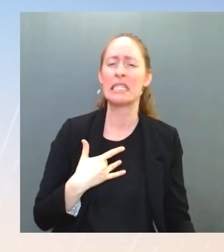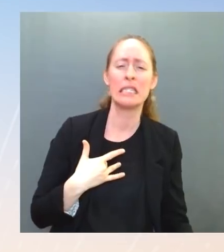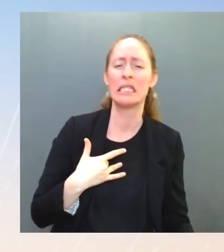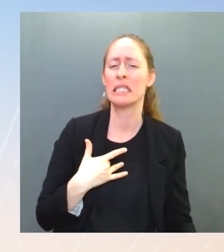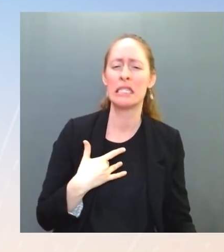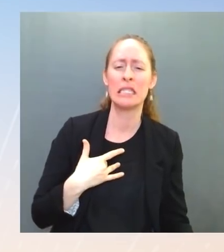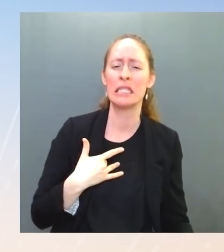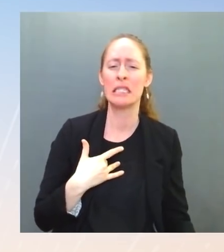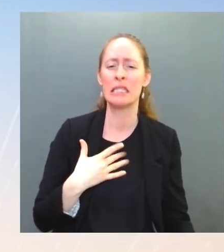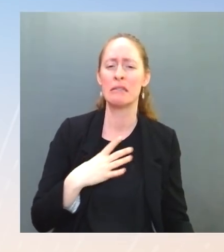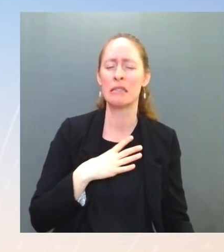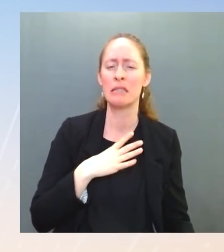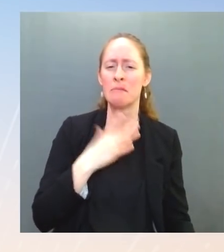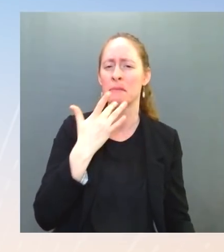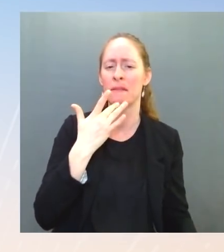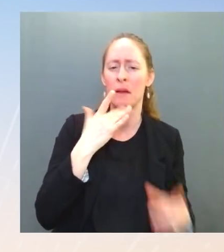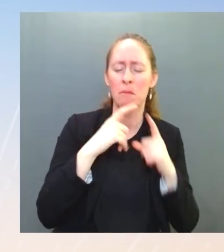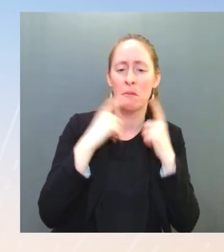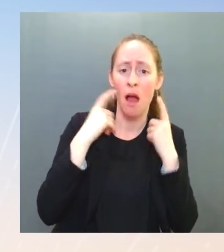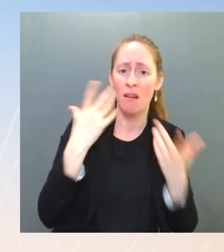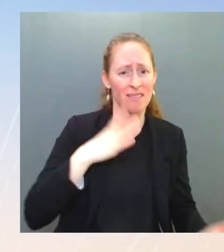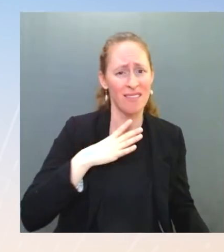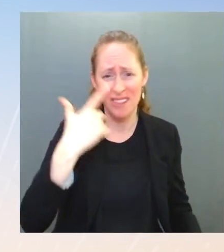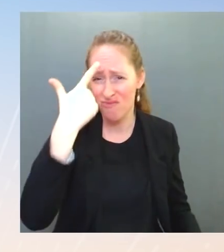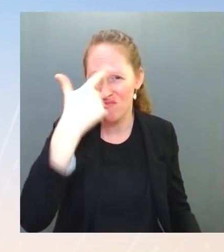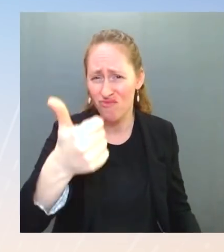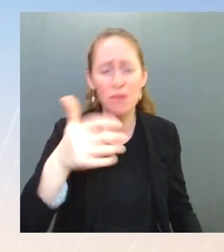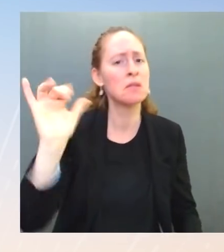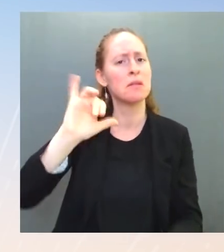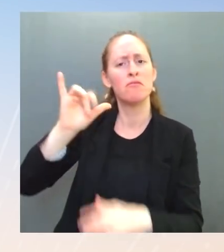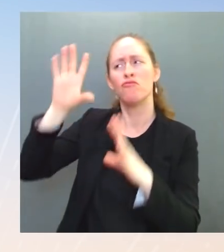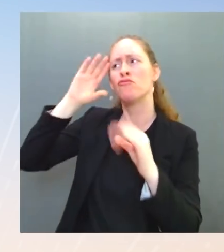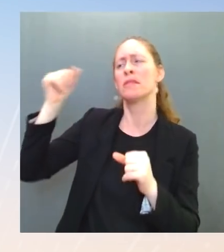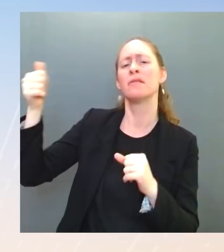The Press: Jen, if could I just ask a broader question related to the Modi meeting.